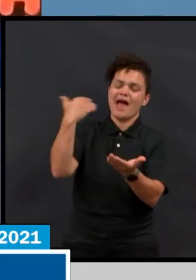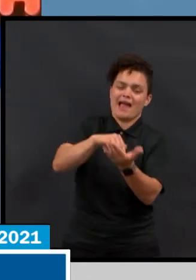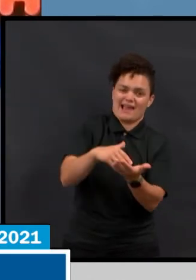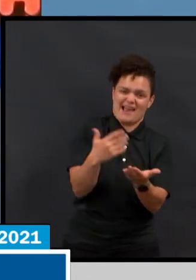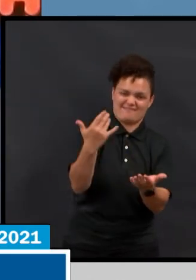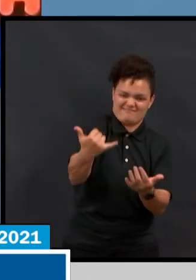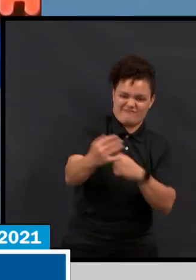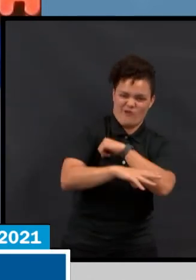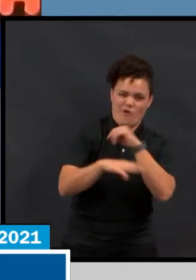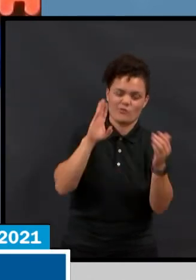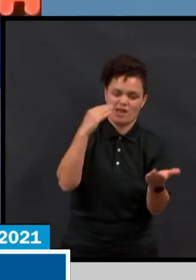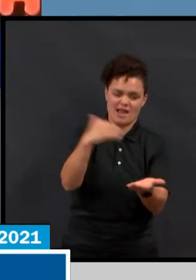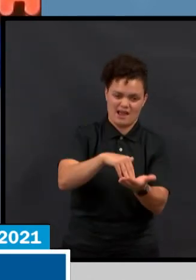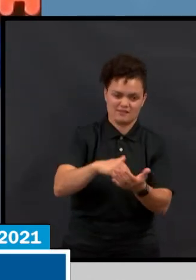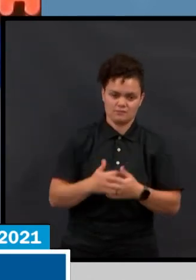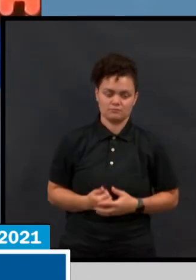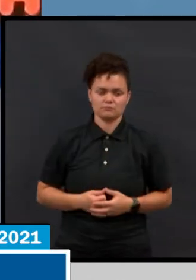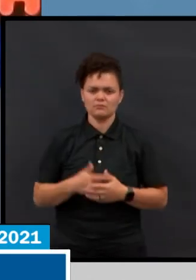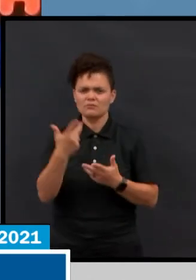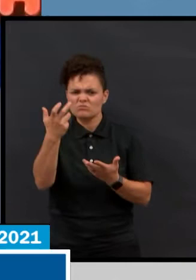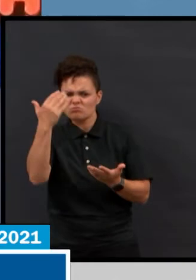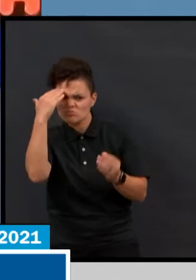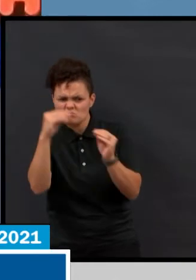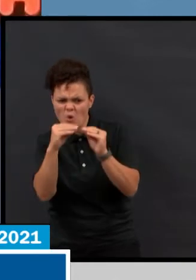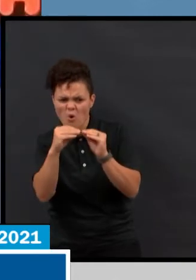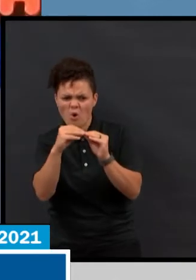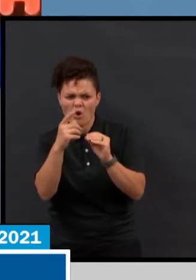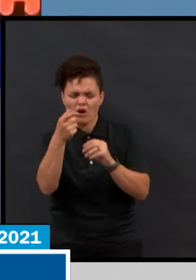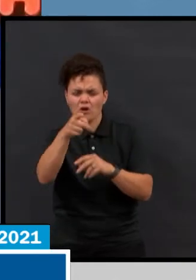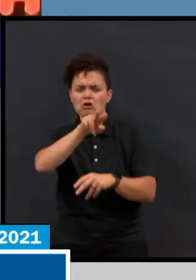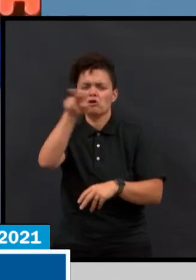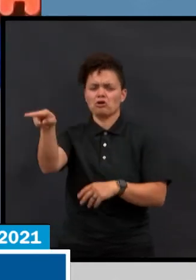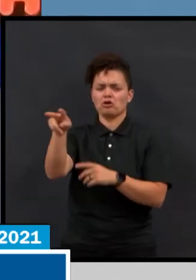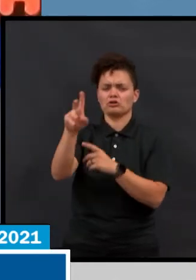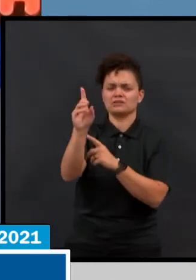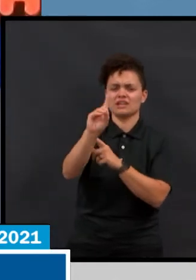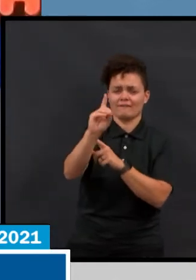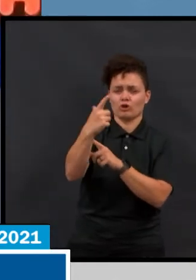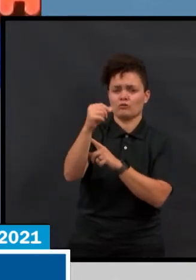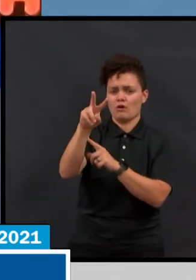you can go to denver go dot org backslash redistricting the census number came out